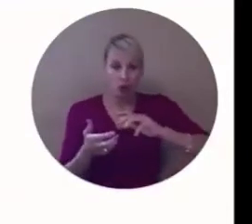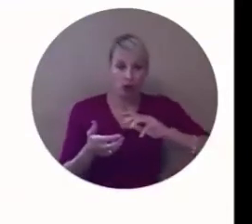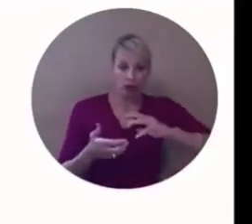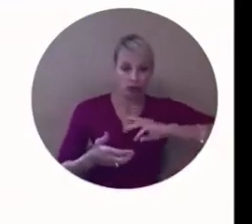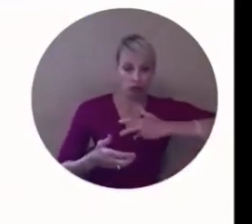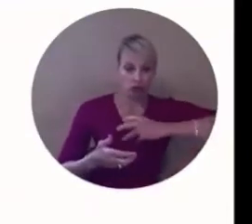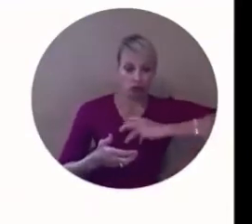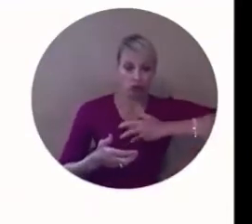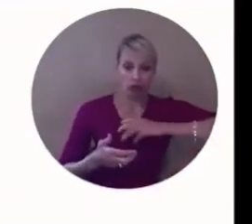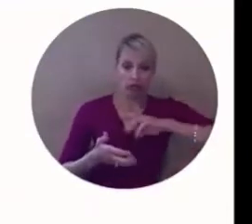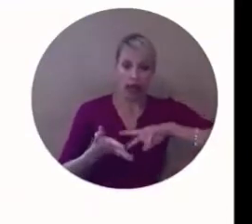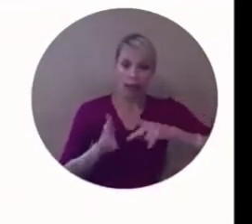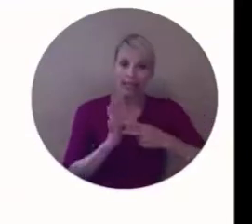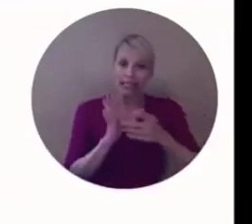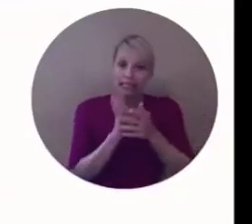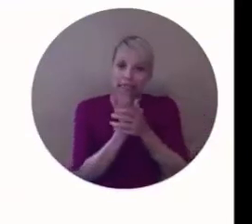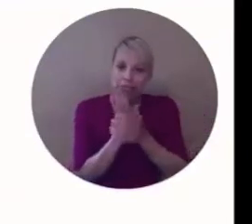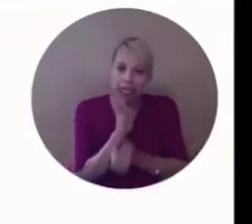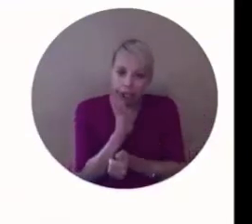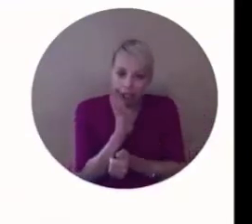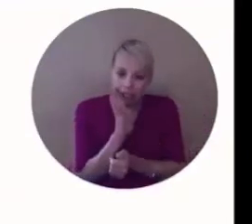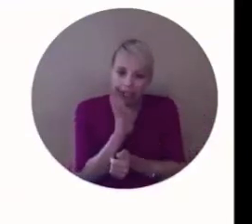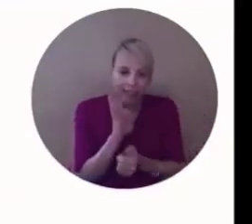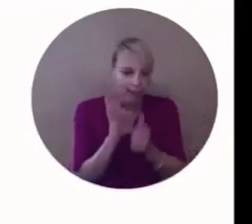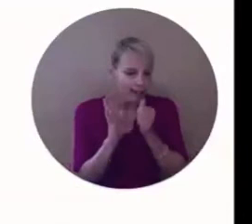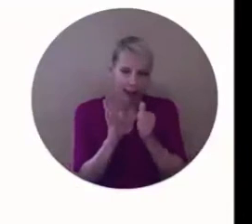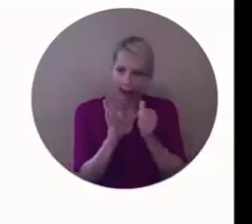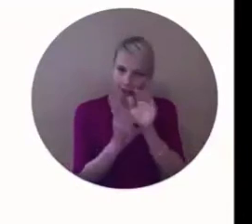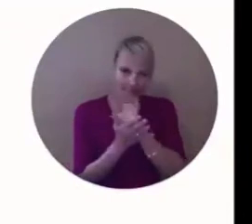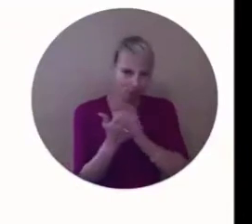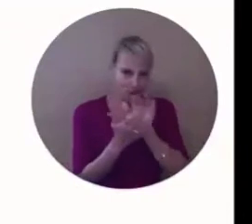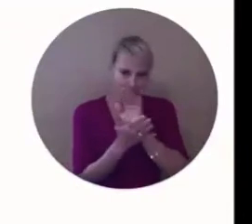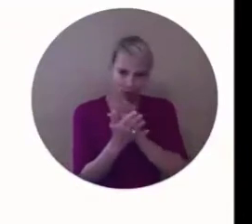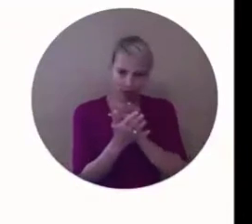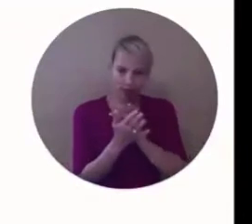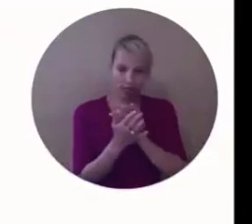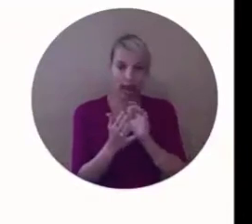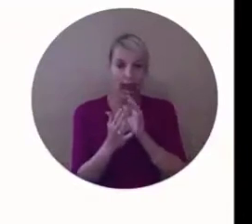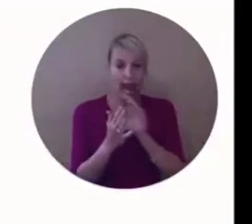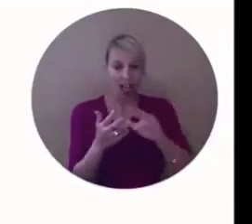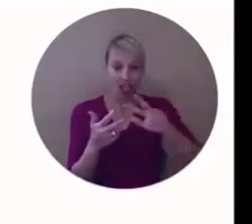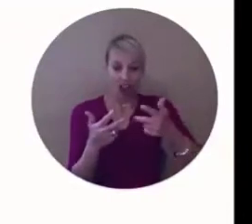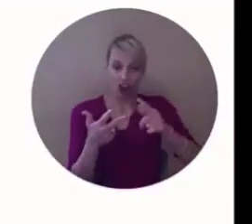And when you mix or switch language, it's actually a sign of mastery, not confusion.